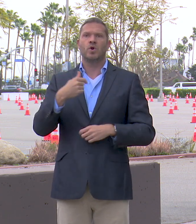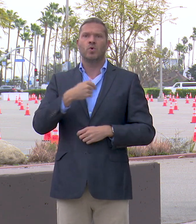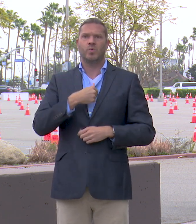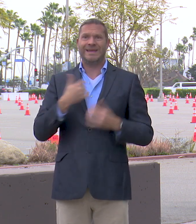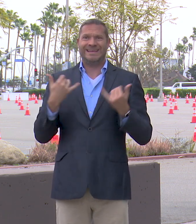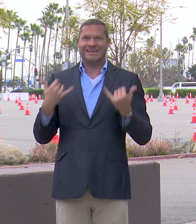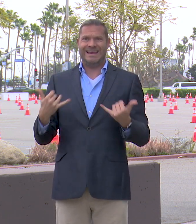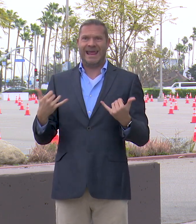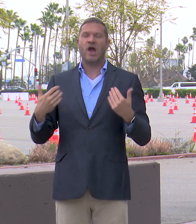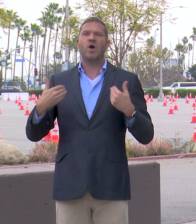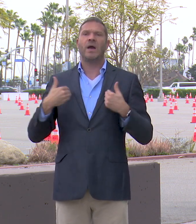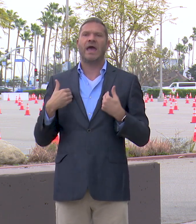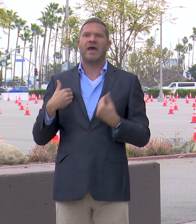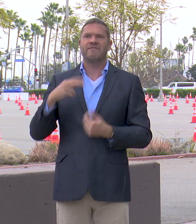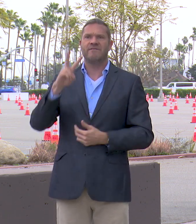which is called VaxLB.